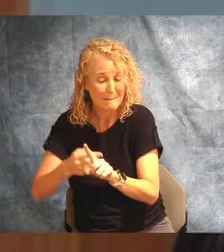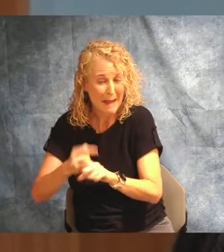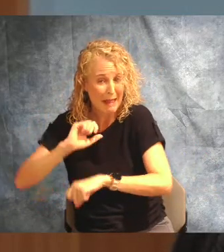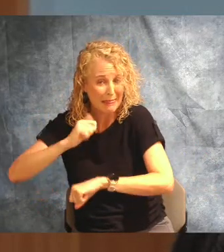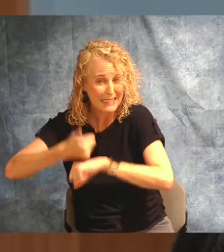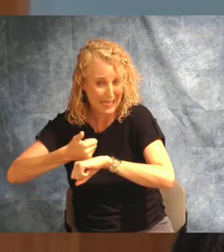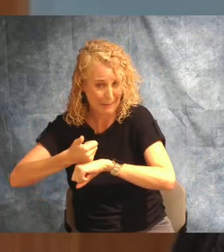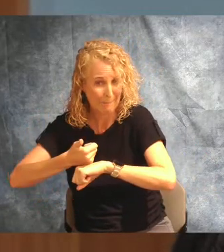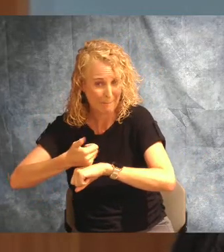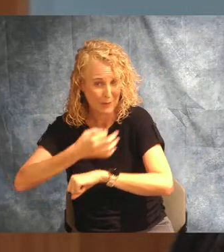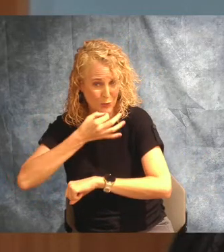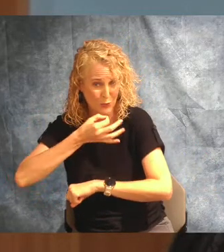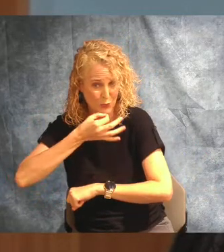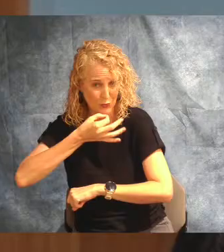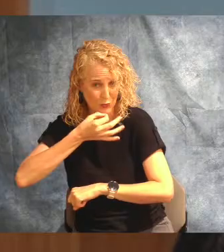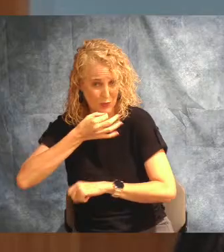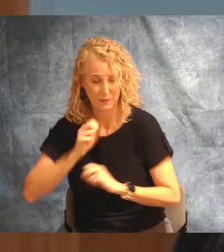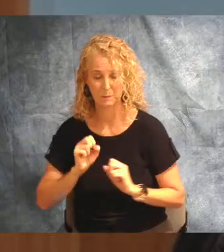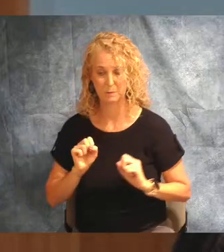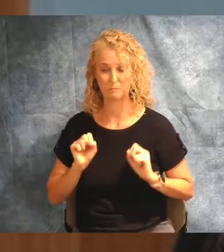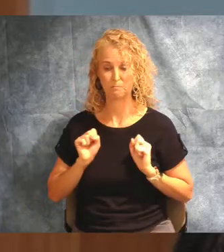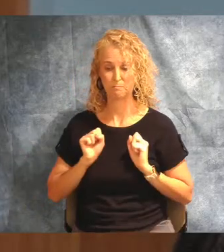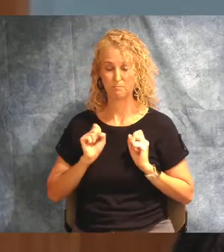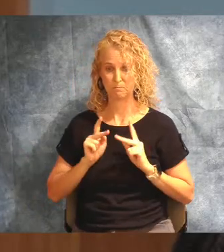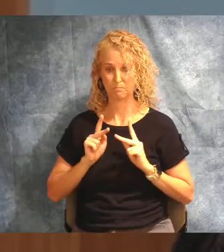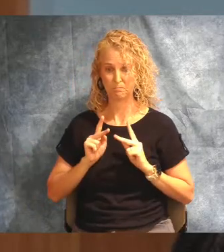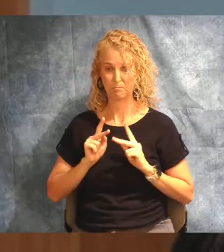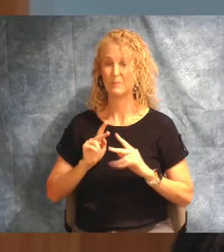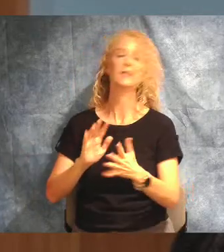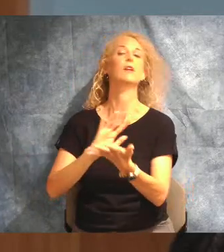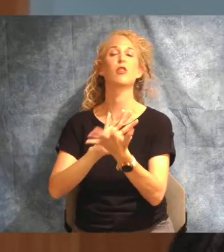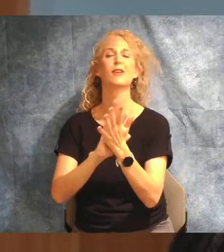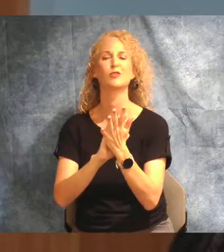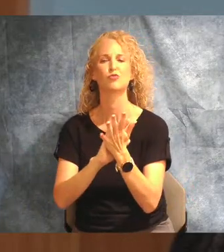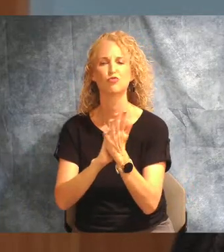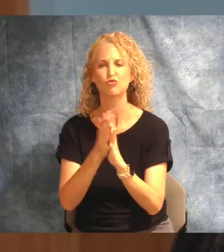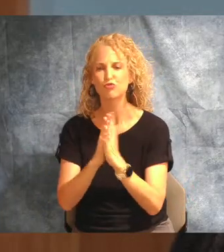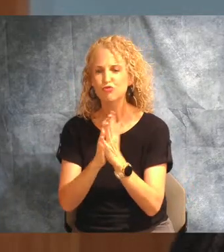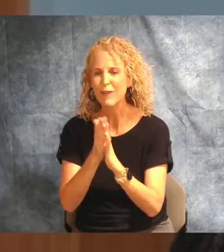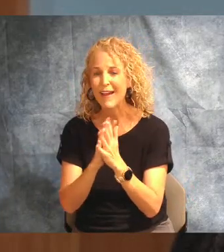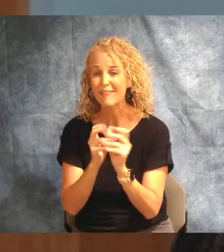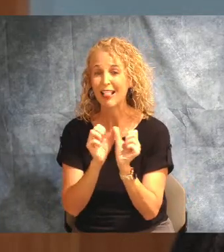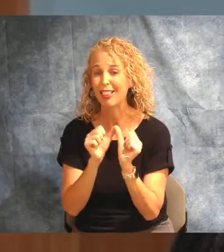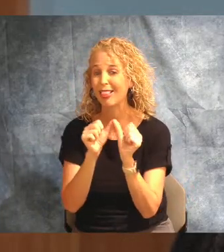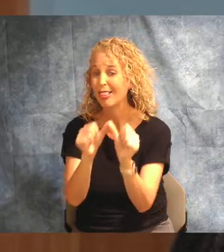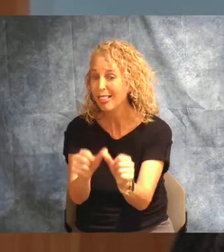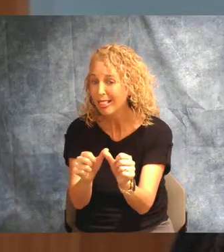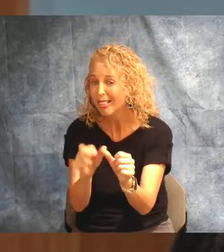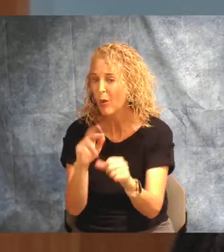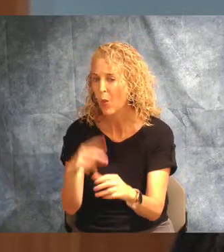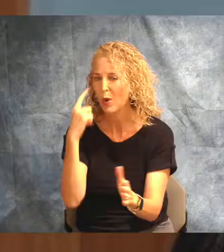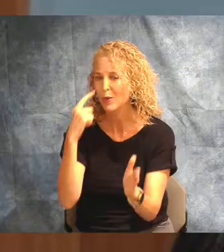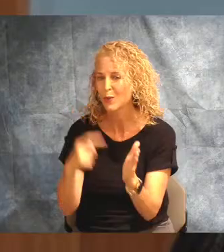new structure. So were the traffic problems are they ongoing or did they happen during the Duke?